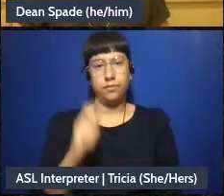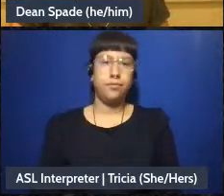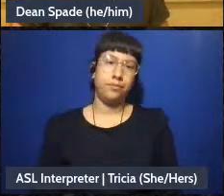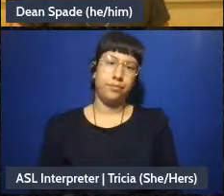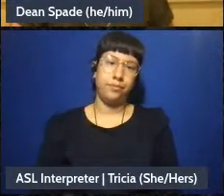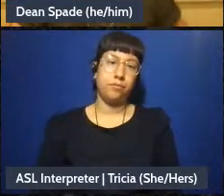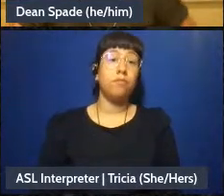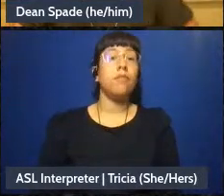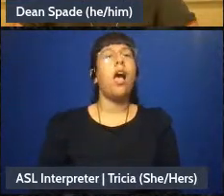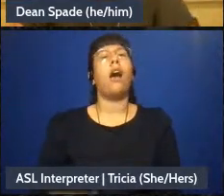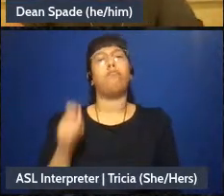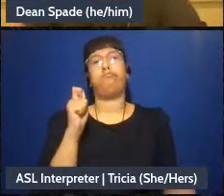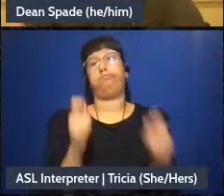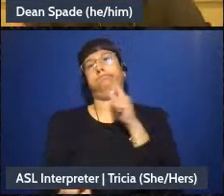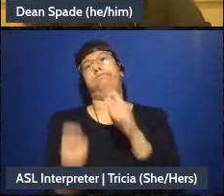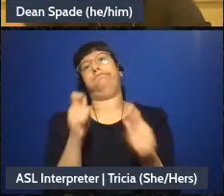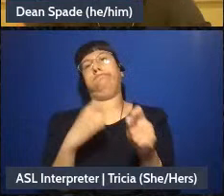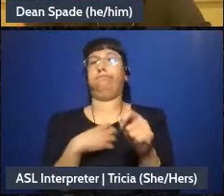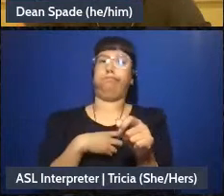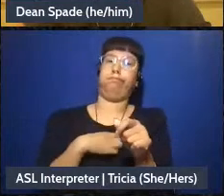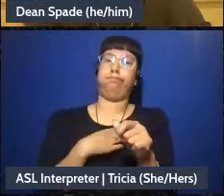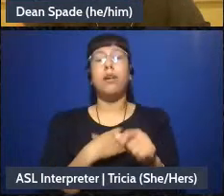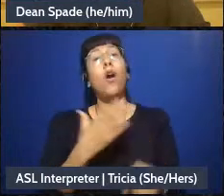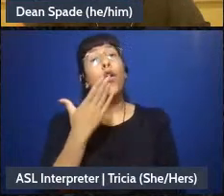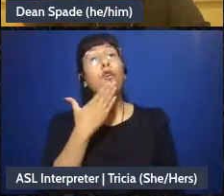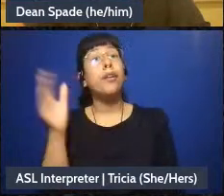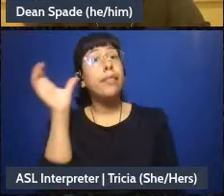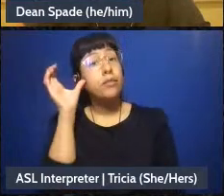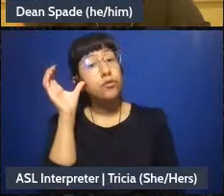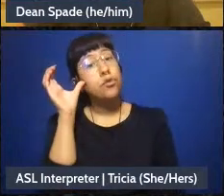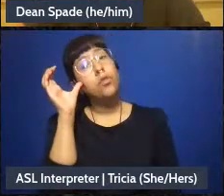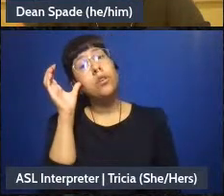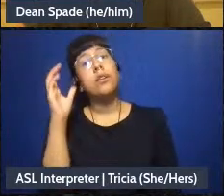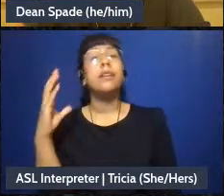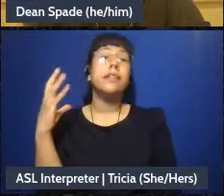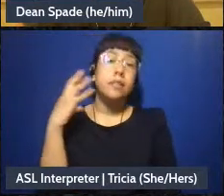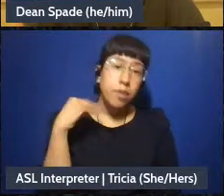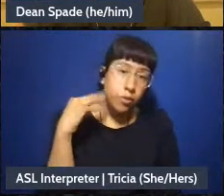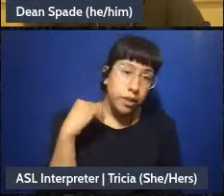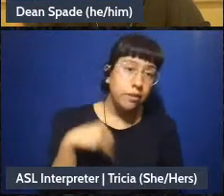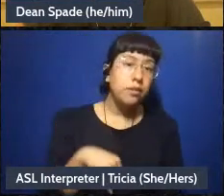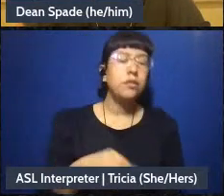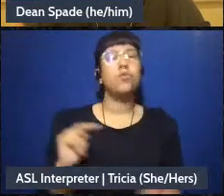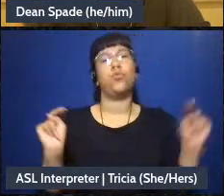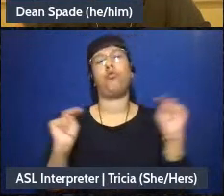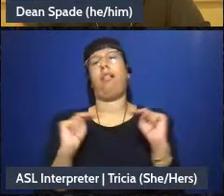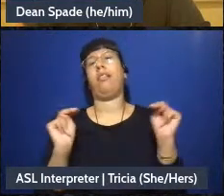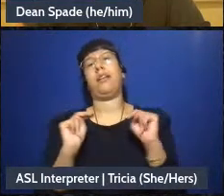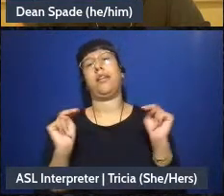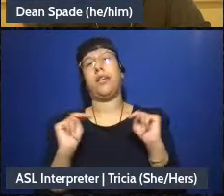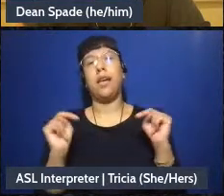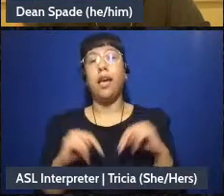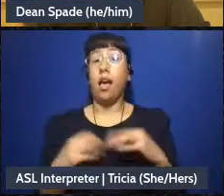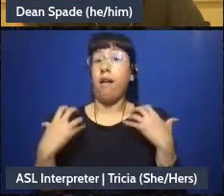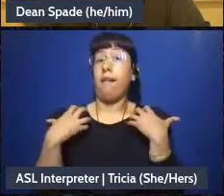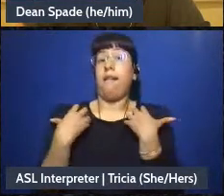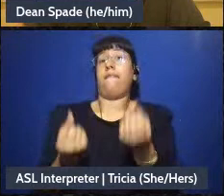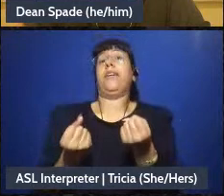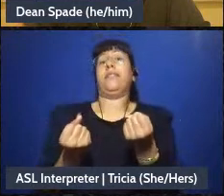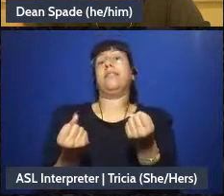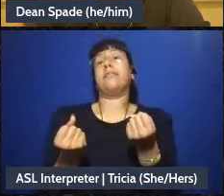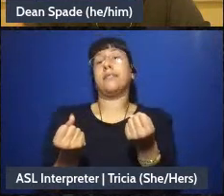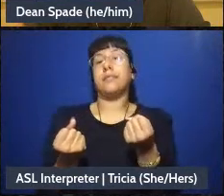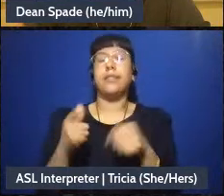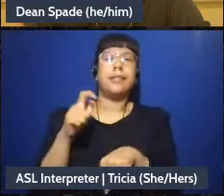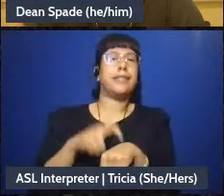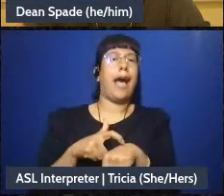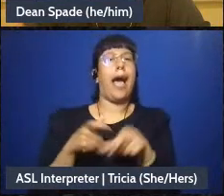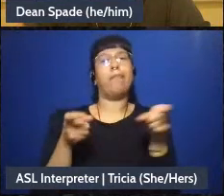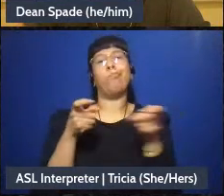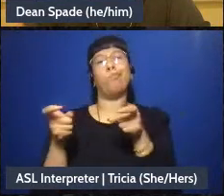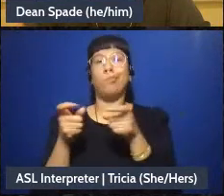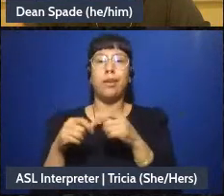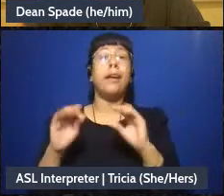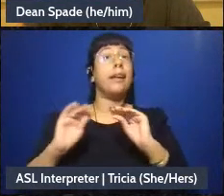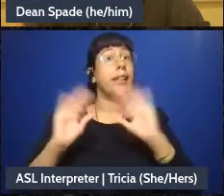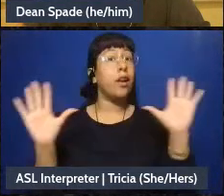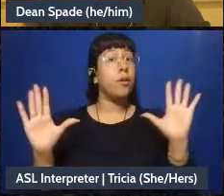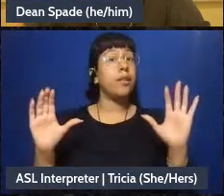Adaptable good listener, experience, neutrality, confidence, time management, clarity, flexible